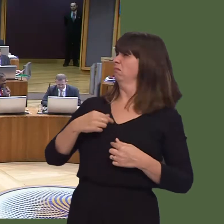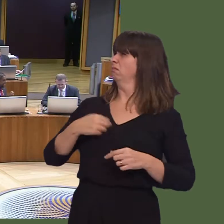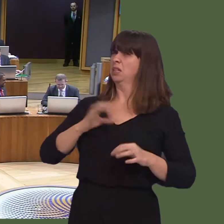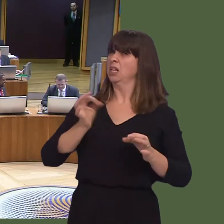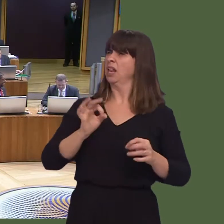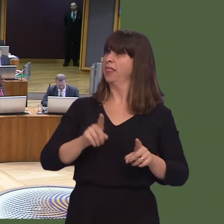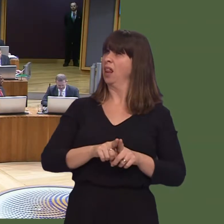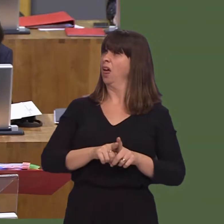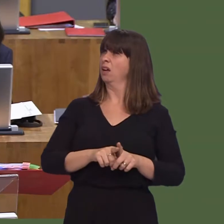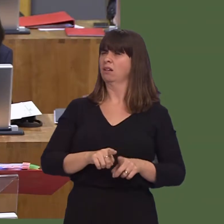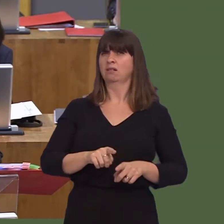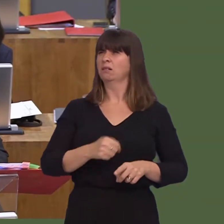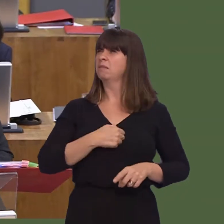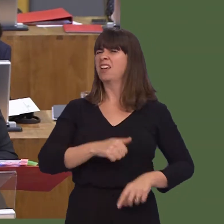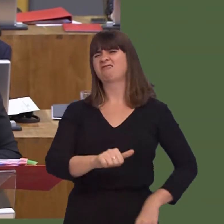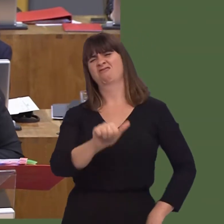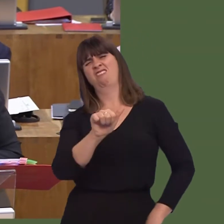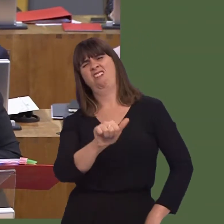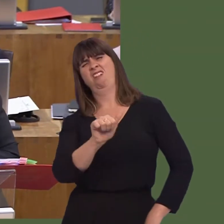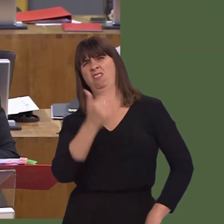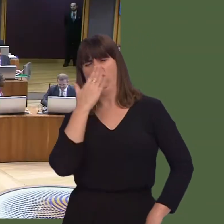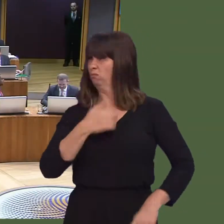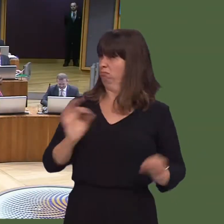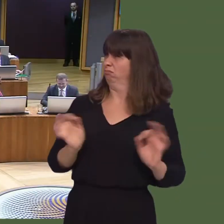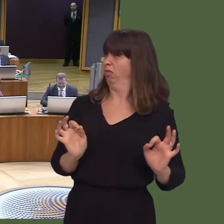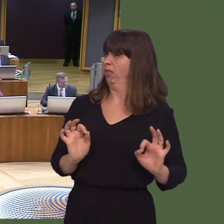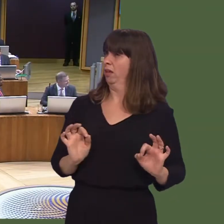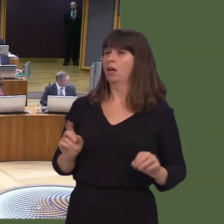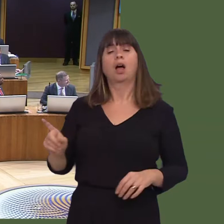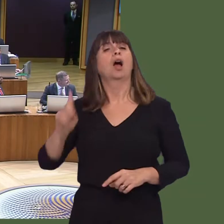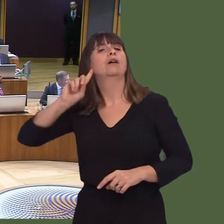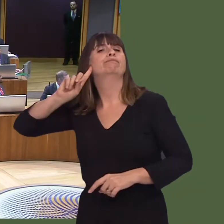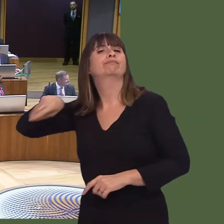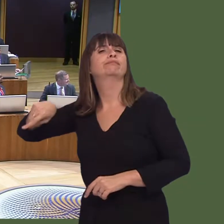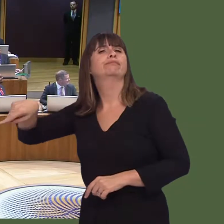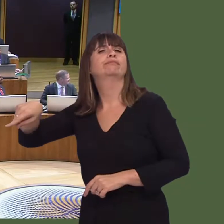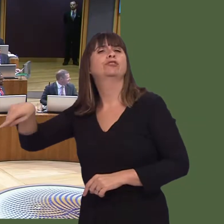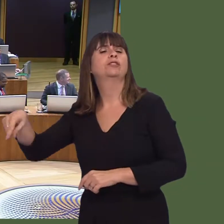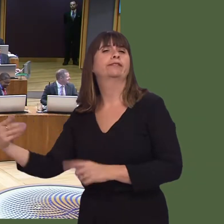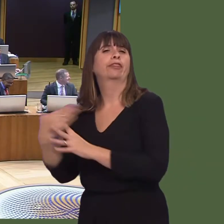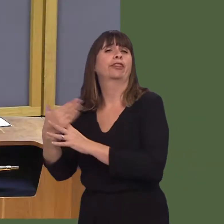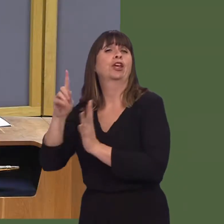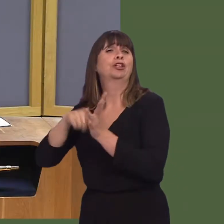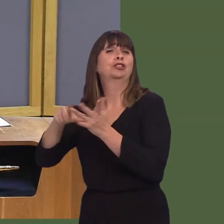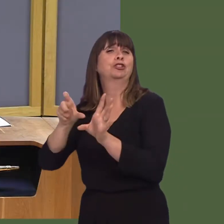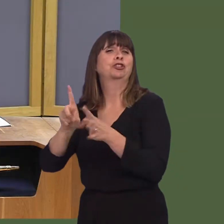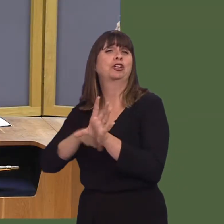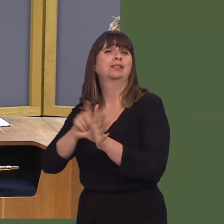Y Llywydd / The Llywydd: You don't need to respond to comments made from sedentary positions, especially Joyce Watson. Gareth Bennett AM: OK.